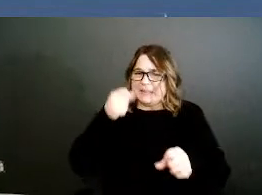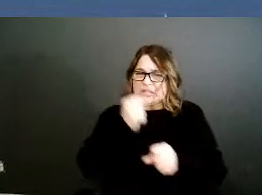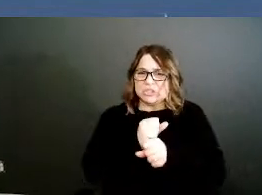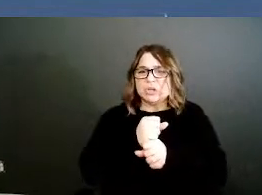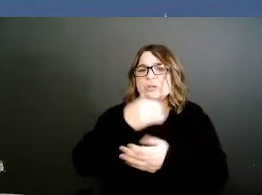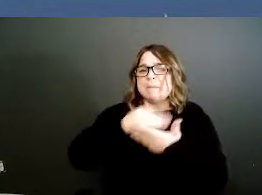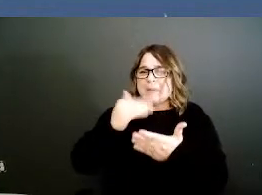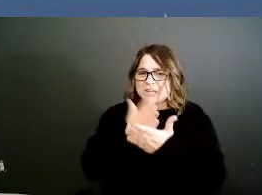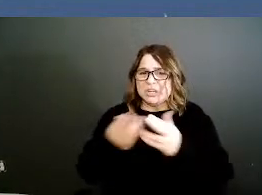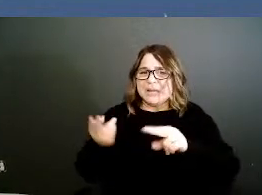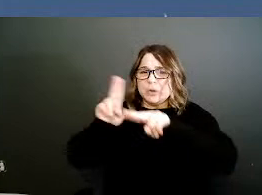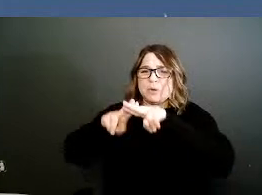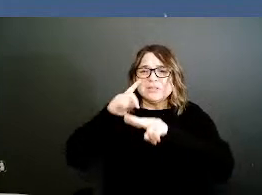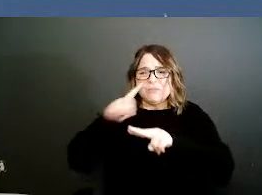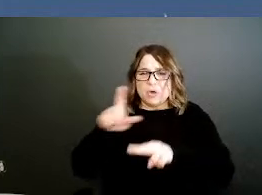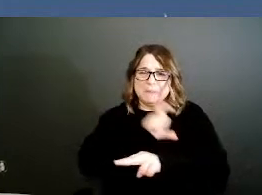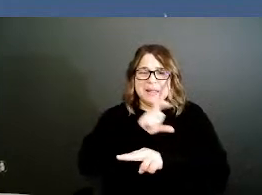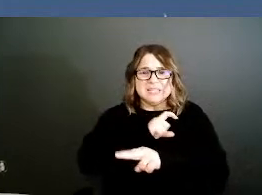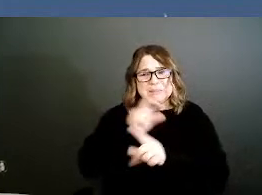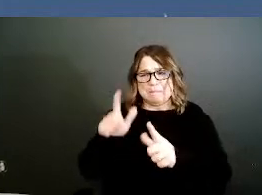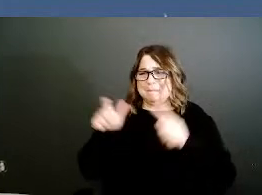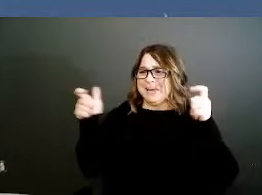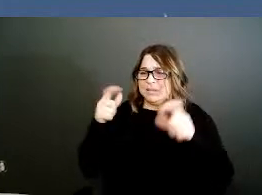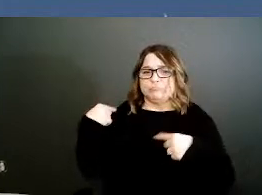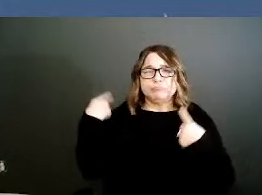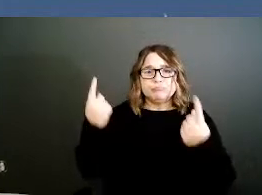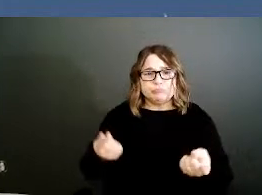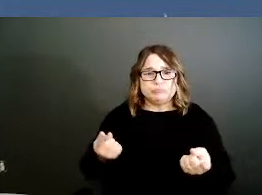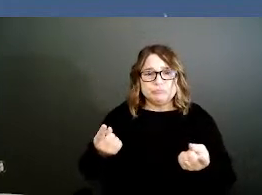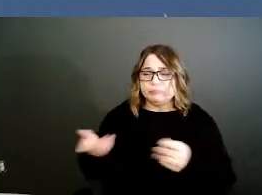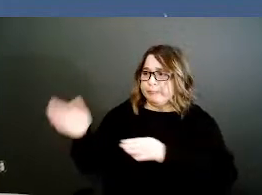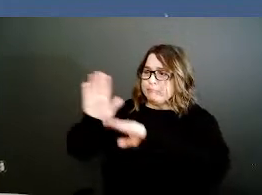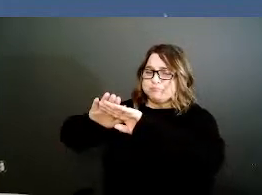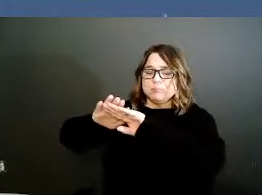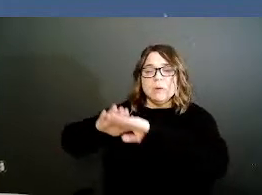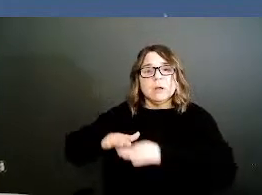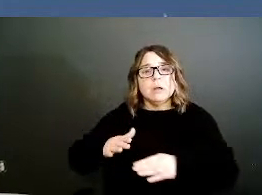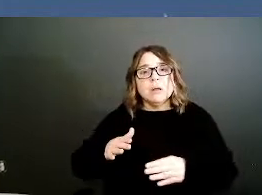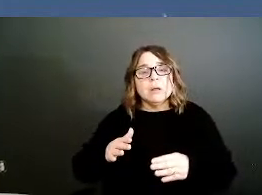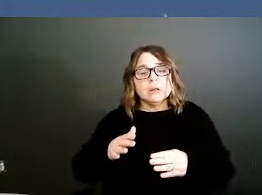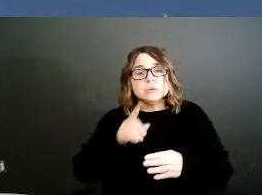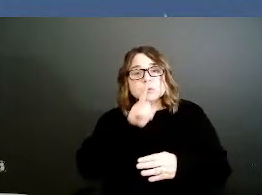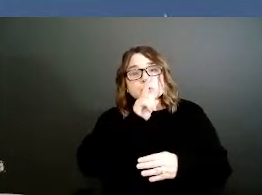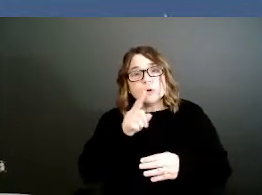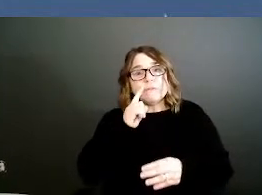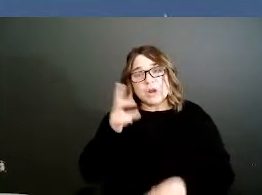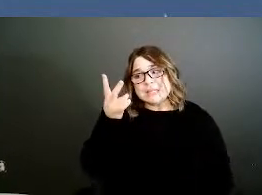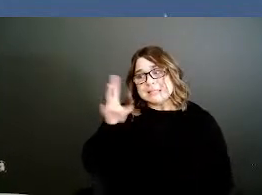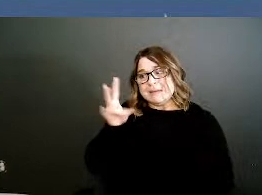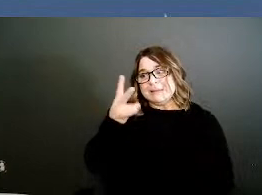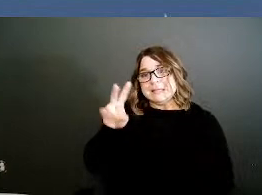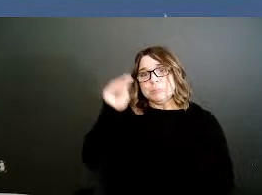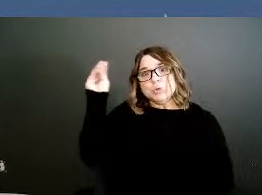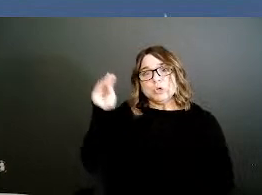AS I SAID AT A PREVIOUS HEARING, THE REAL INCREASE IN THE COST OF POLICING, BASED ON CONSISTENT ACCOUNTING YEAR TO YEAR, IS ROUGHLY 35%.